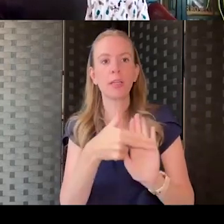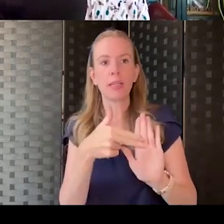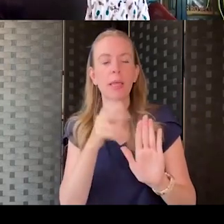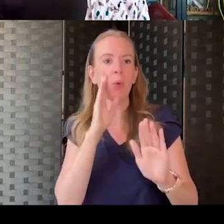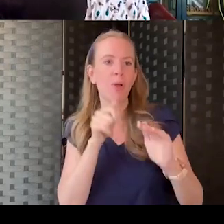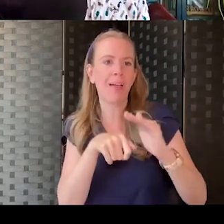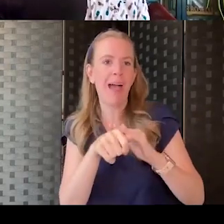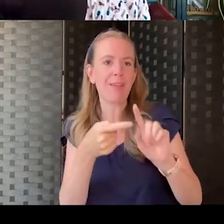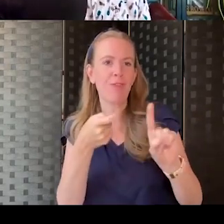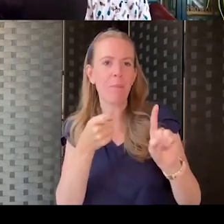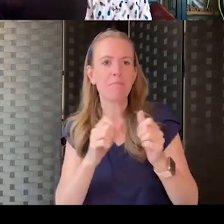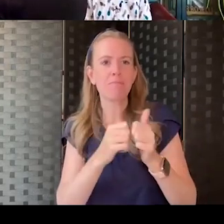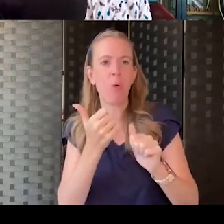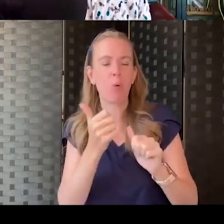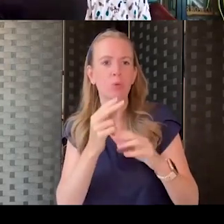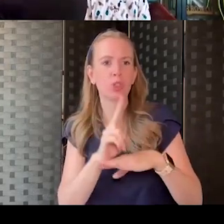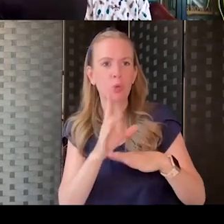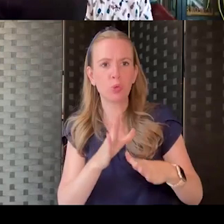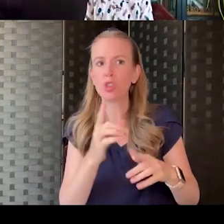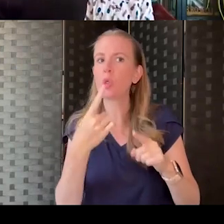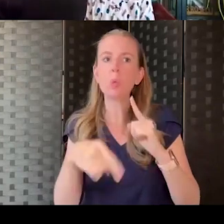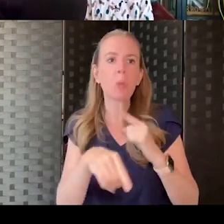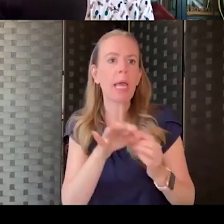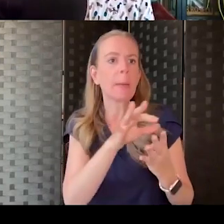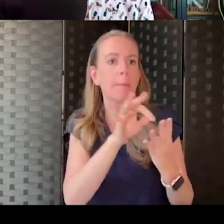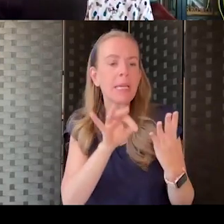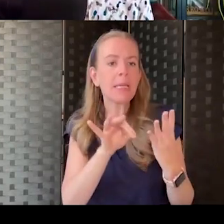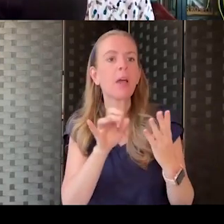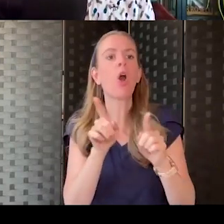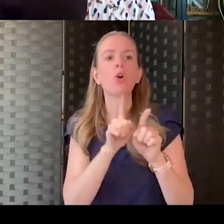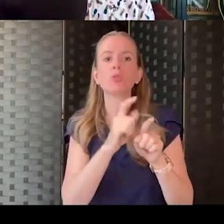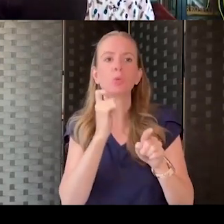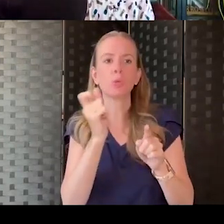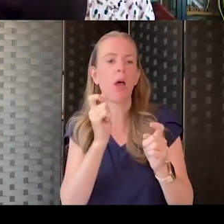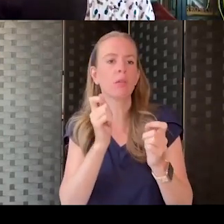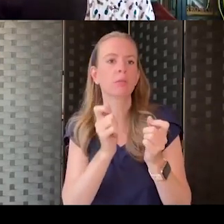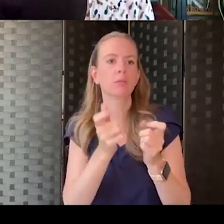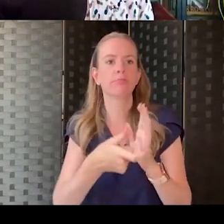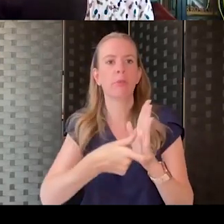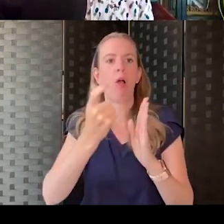users, can't be selected, and is unlikely to auto translate. It is not a WCAG conformance